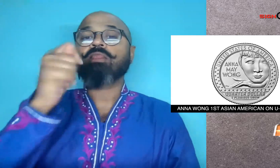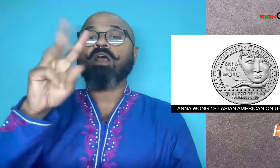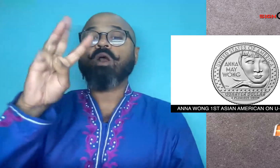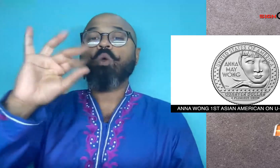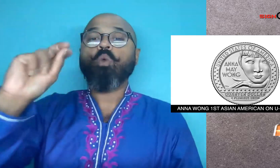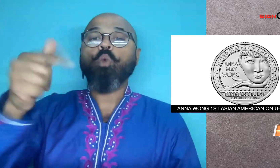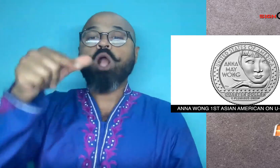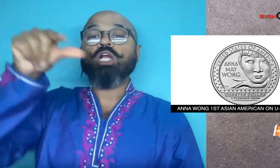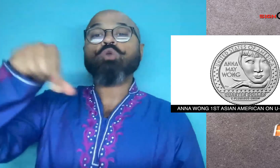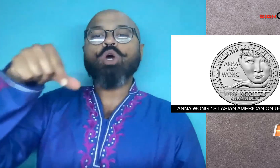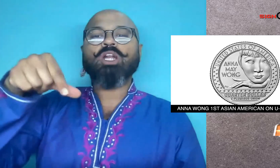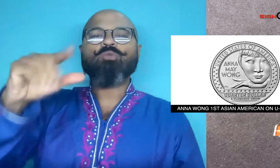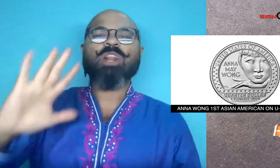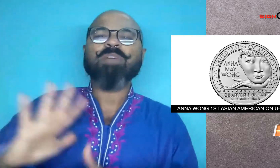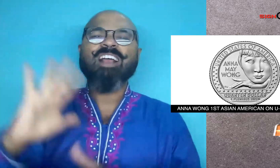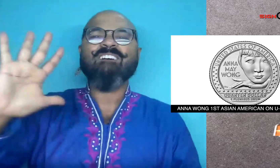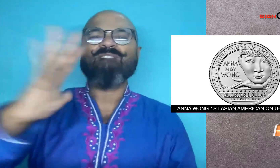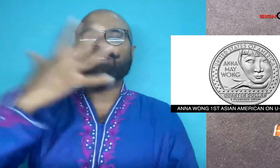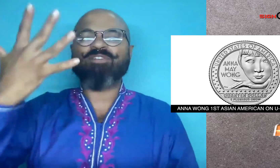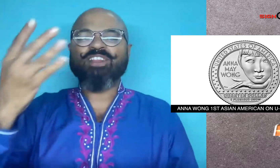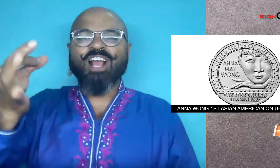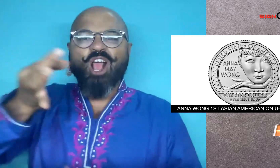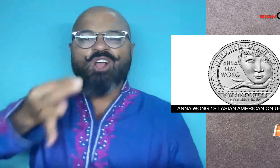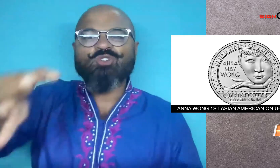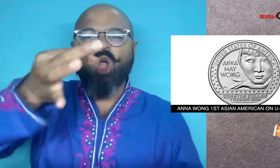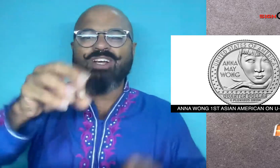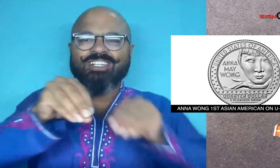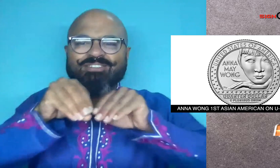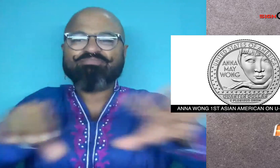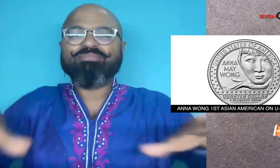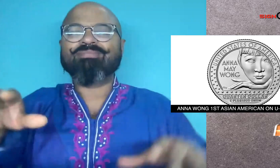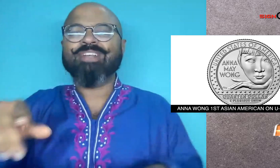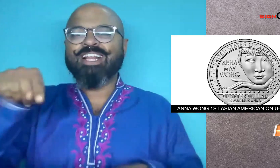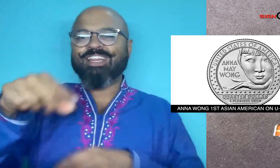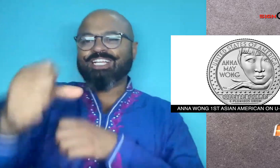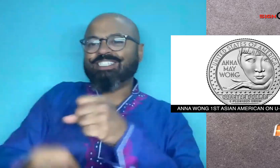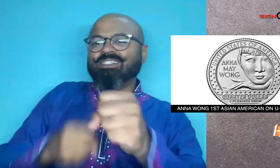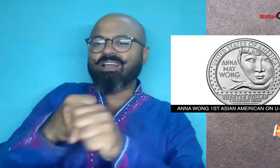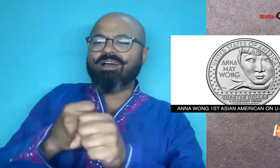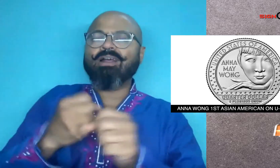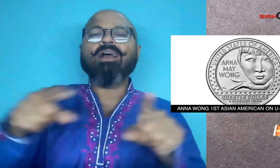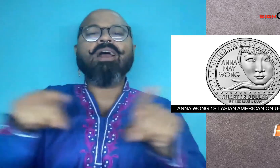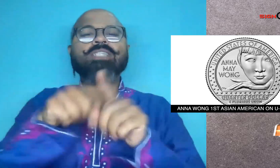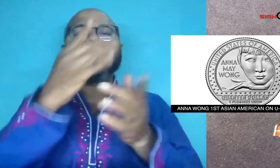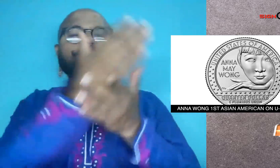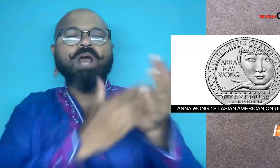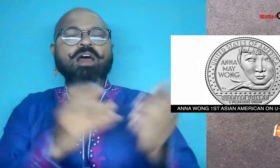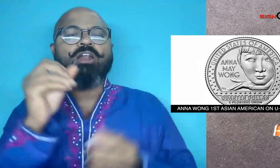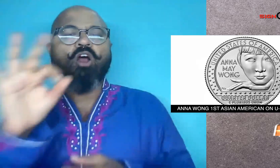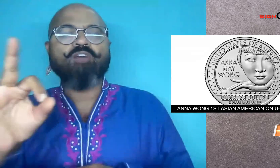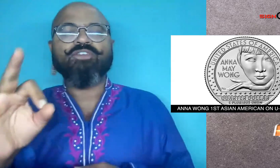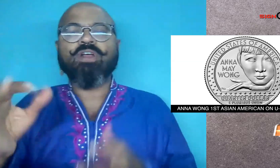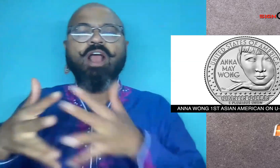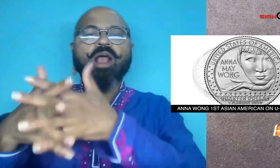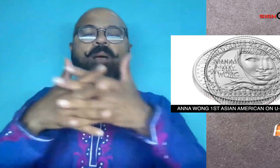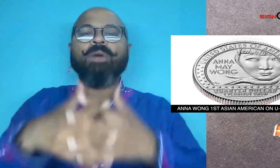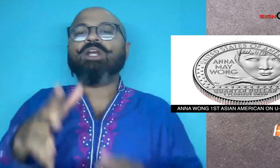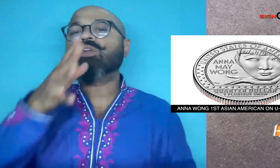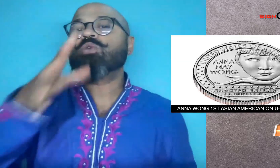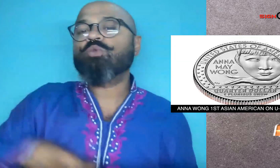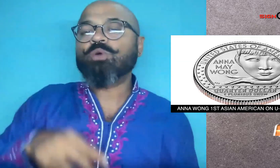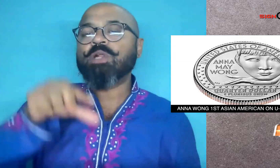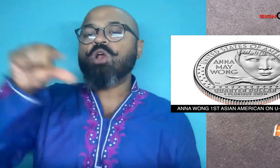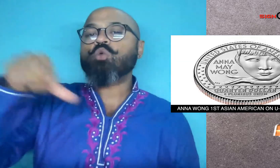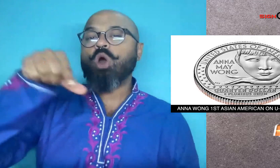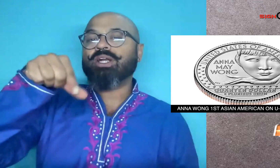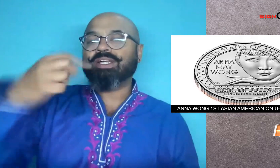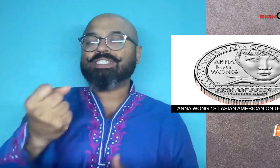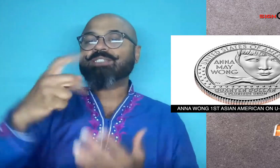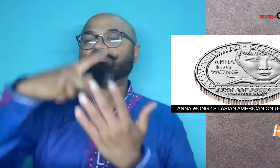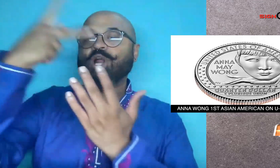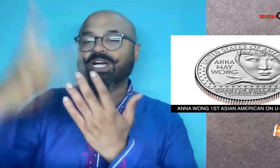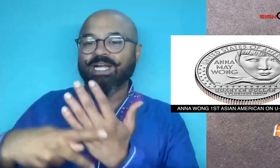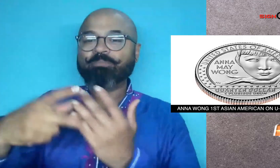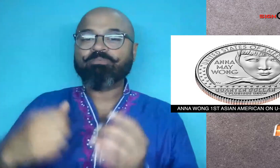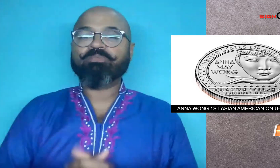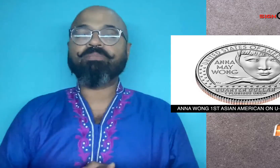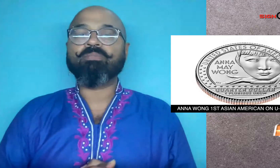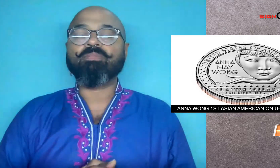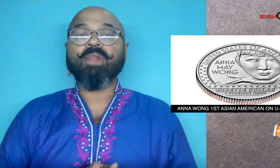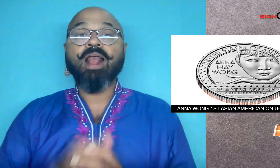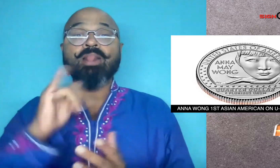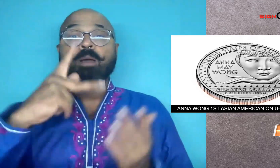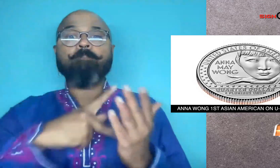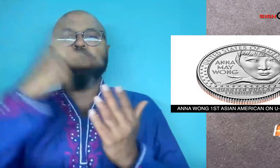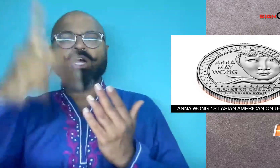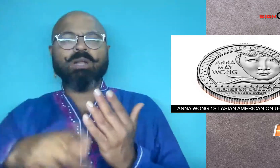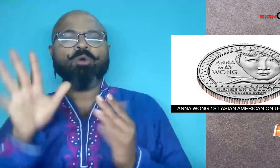when she was 17 Wong died in 1961 The Wong quarter will be the fifth coin released this